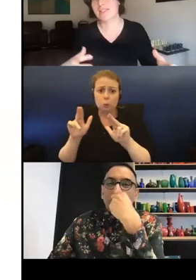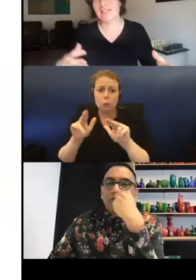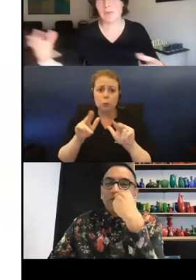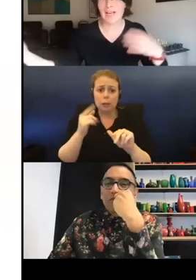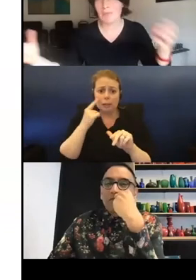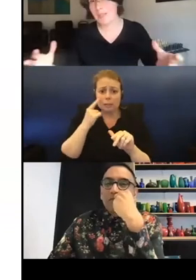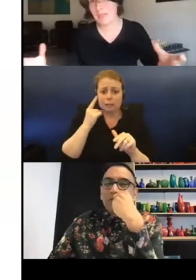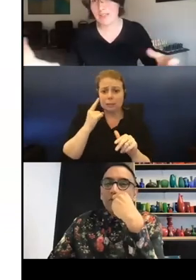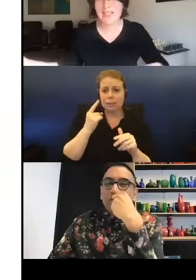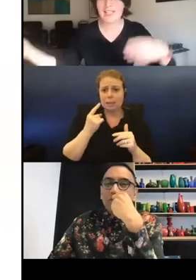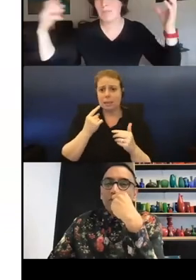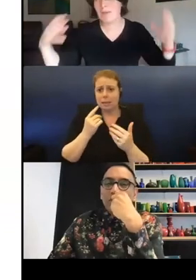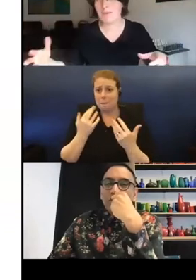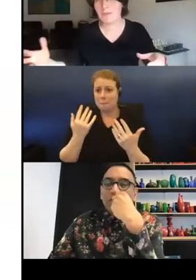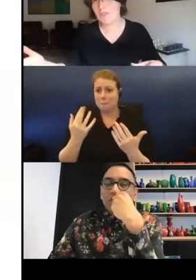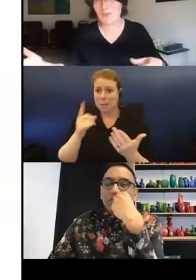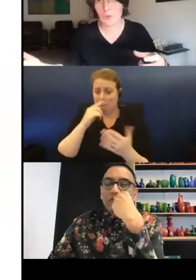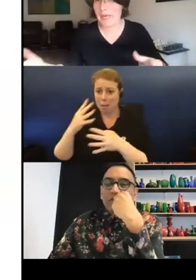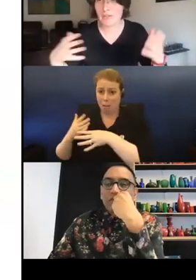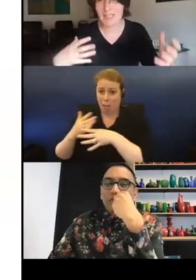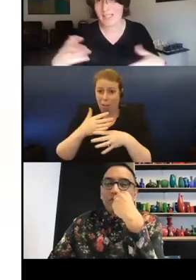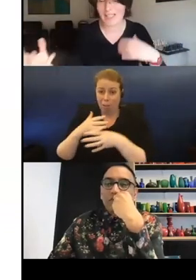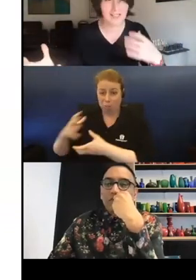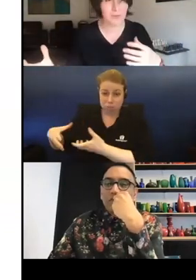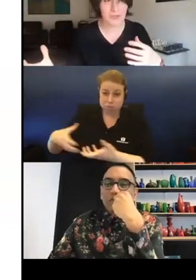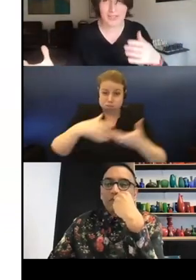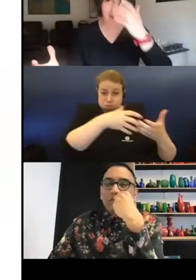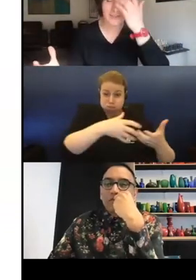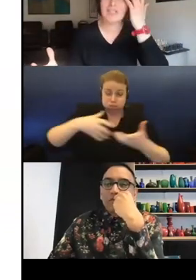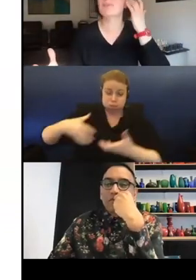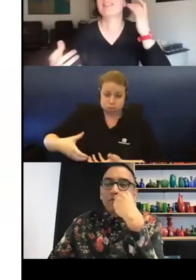were helping me lugging them up the fifth floor manually and it was just an incredible thing and